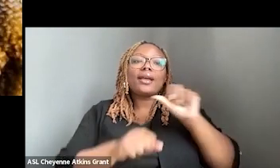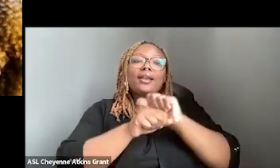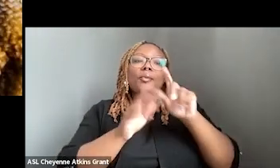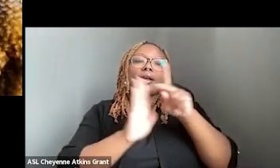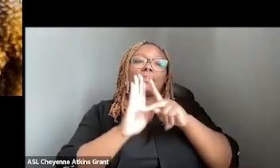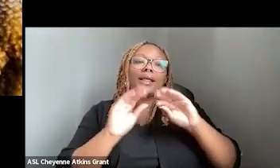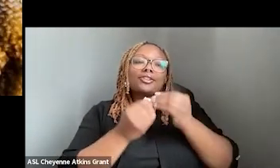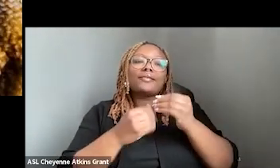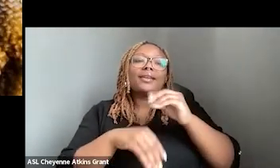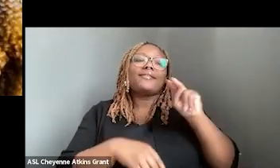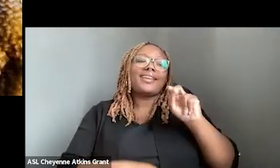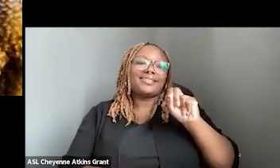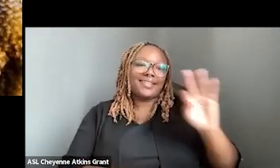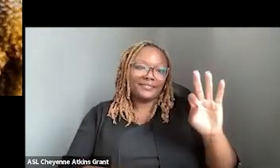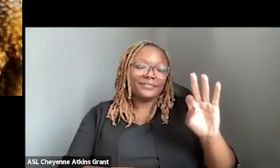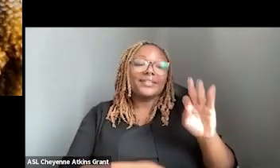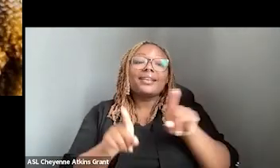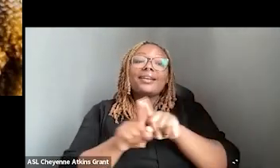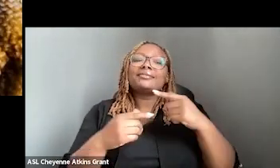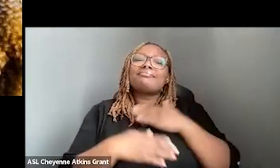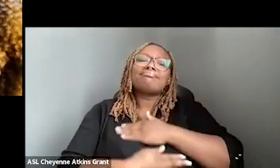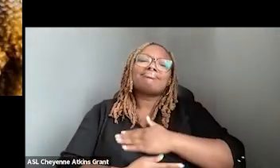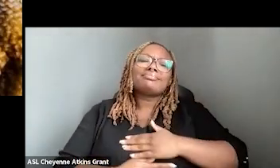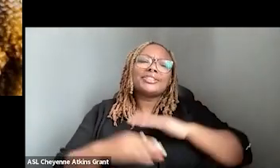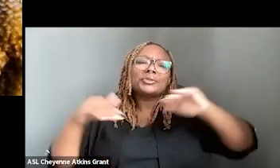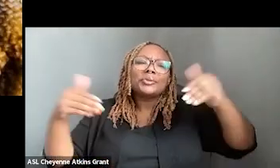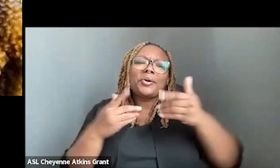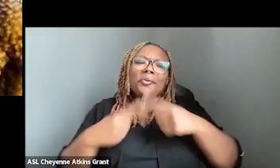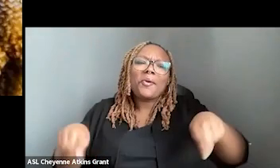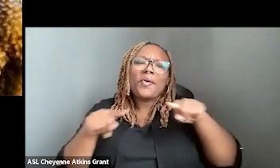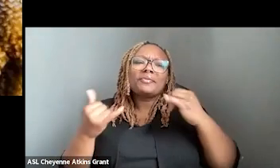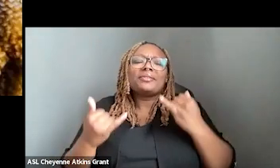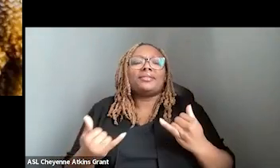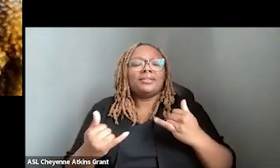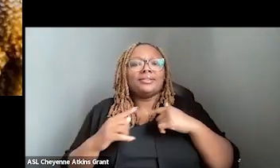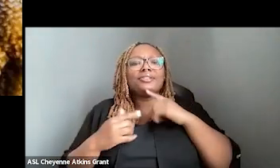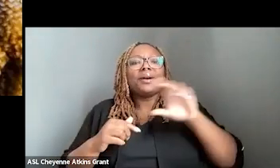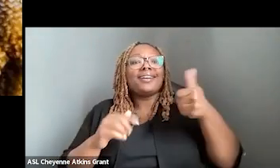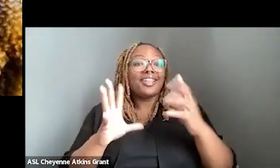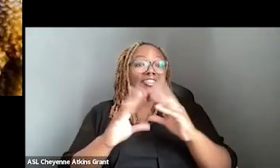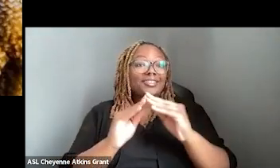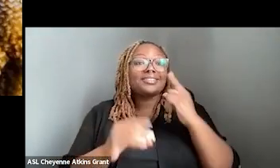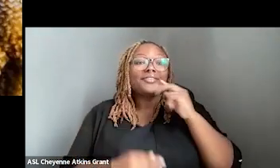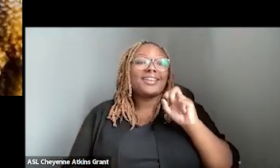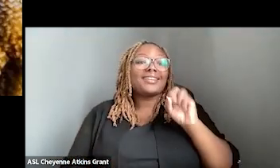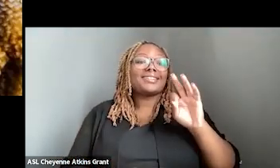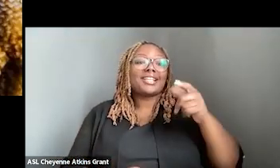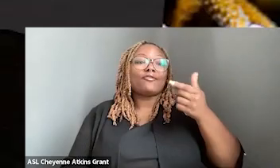at the National Science Foundation. And it's my pleasure to welcome you today to another session of the NSF Grants Conference.